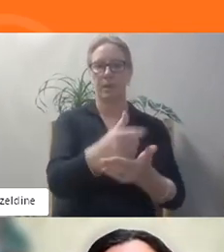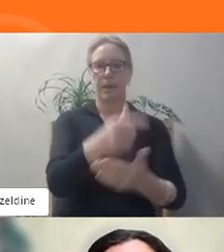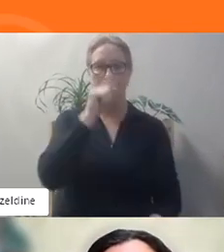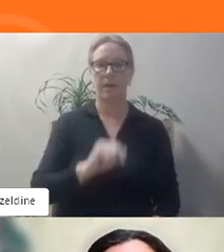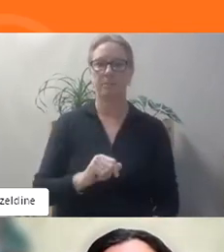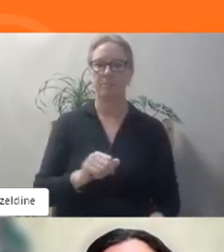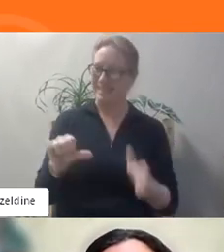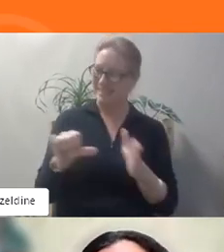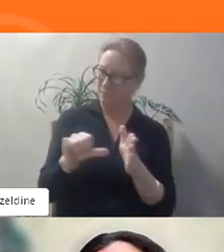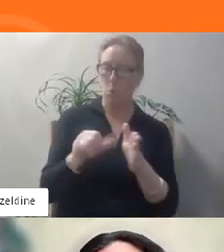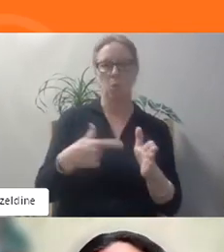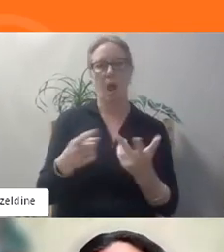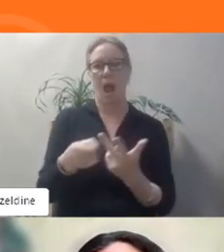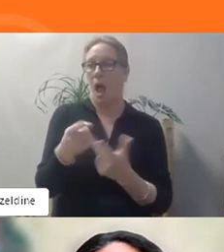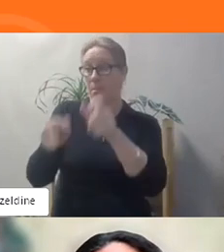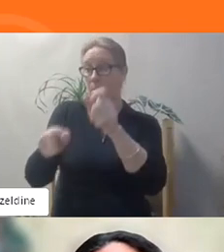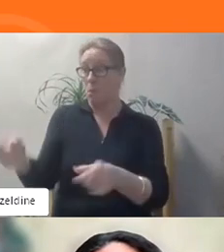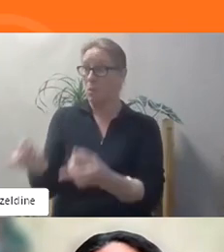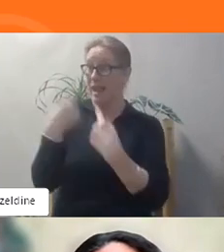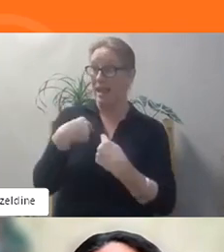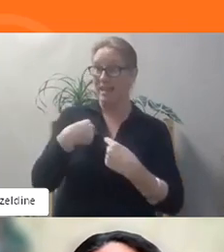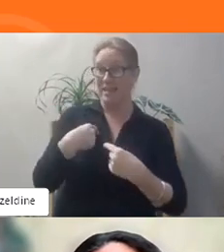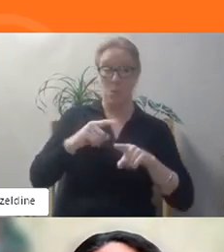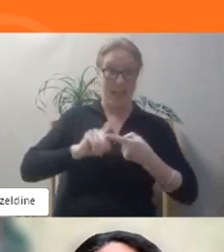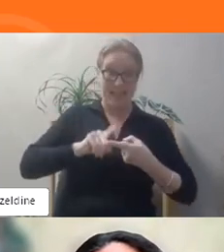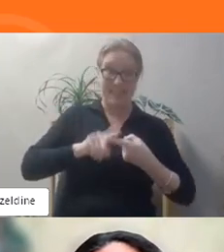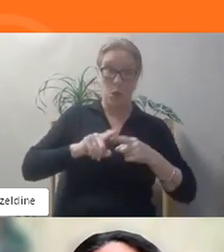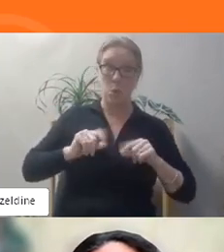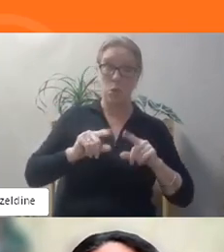and as what other people say, we're still doing this often one student